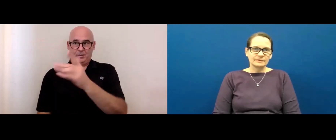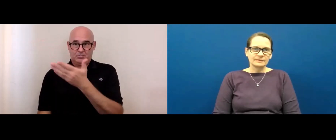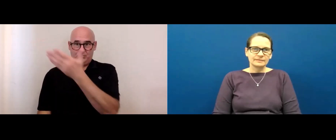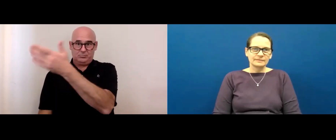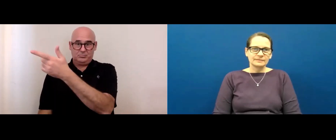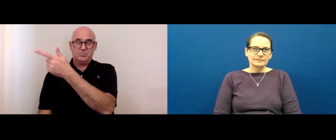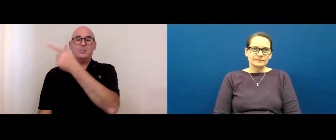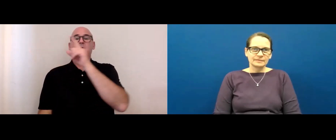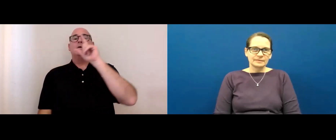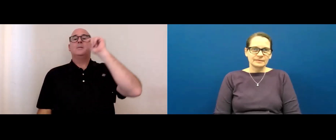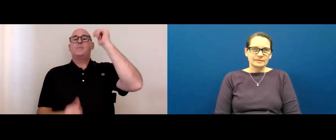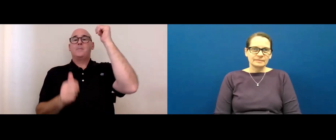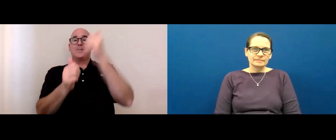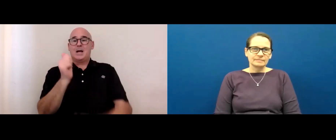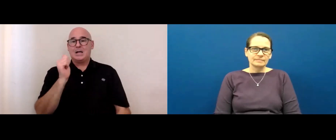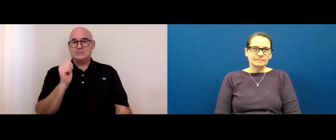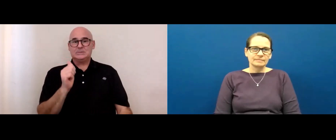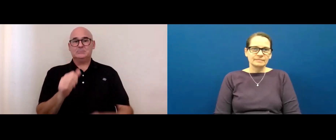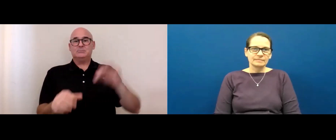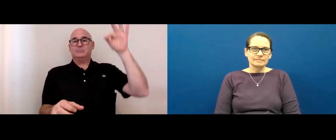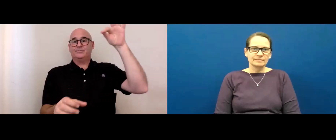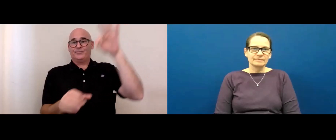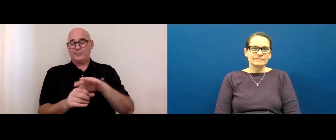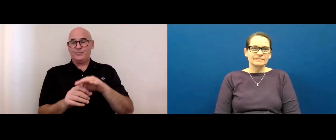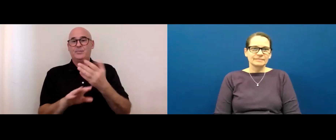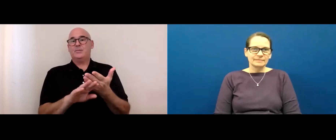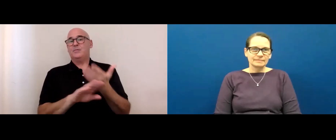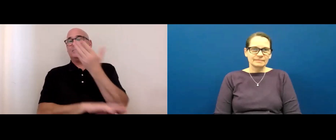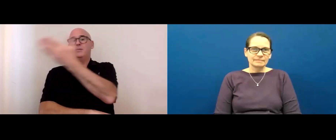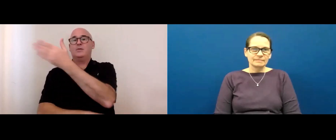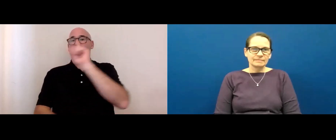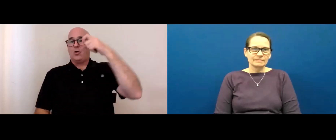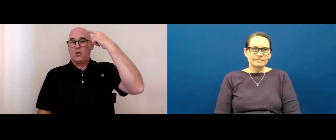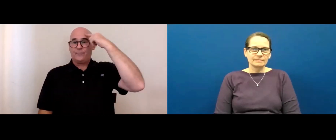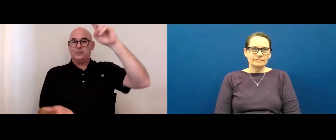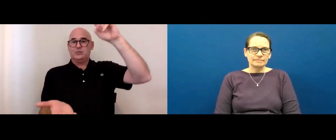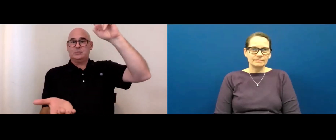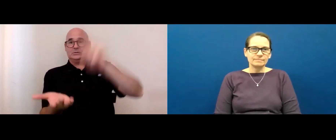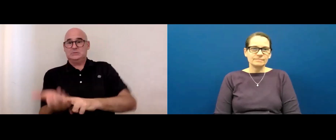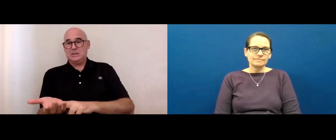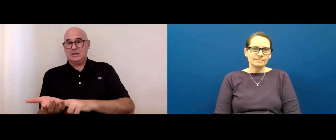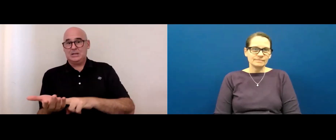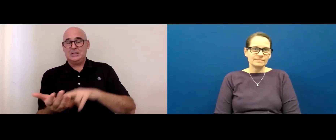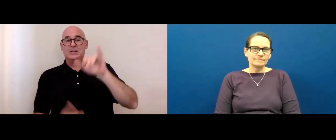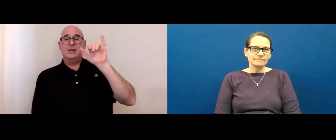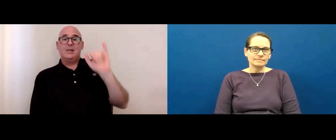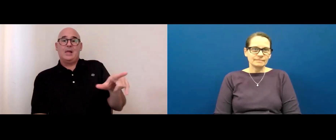people we submitted that bill it passed it was voted on sent to the governor and he signed it